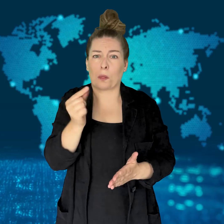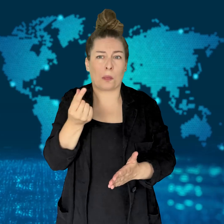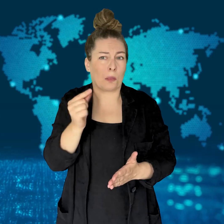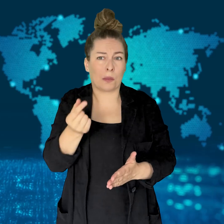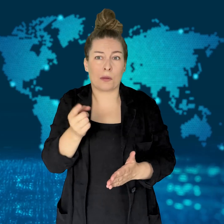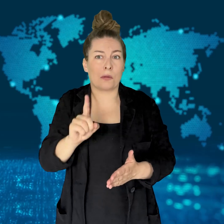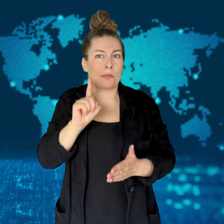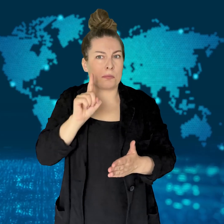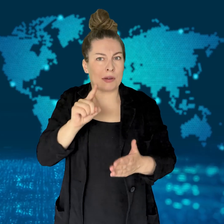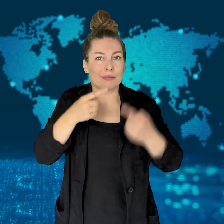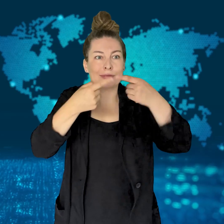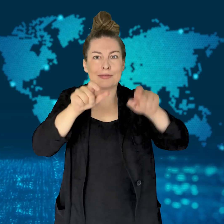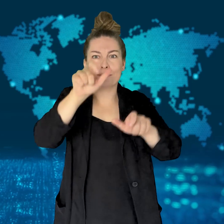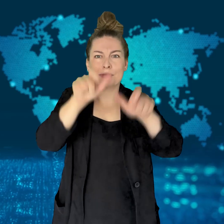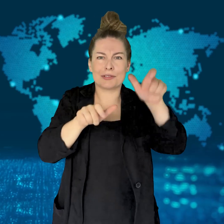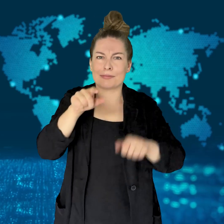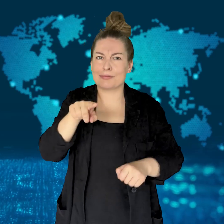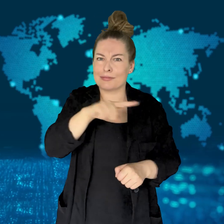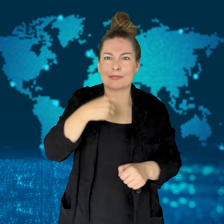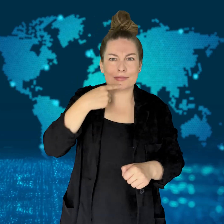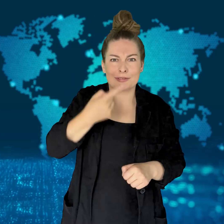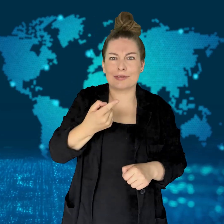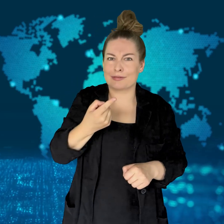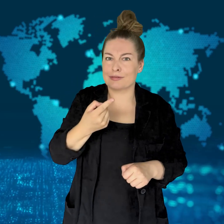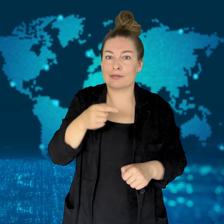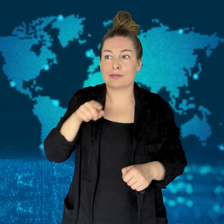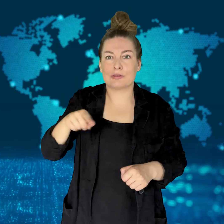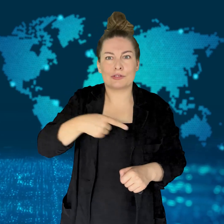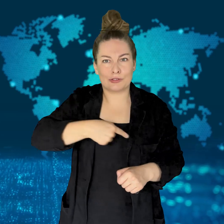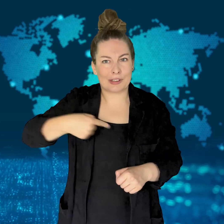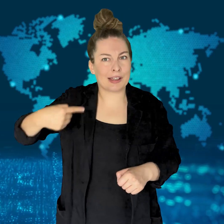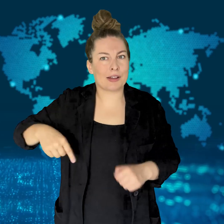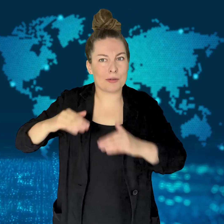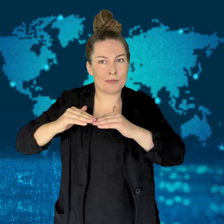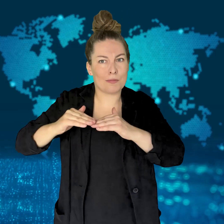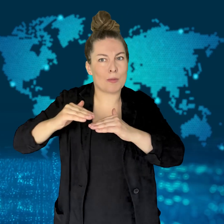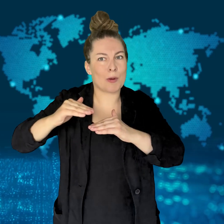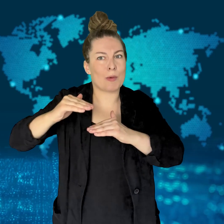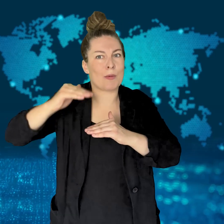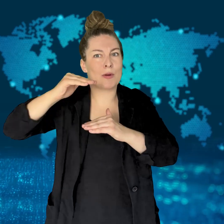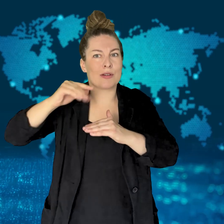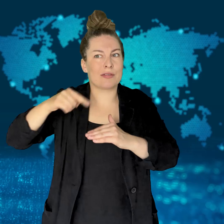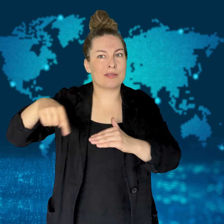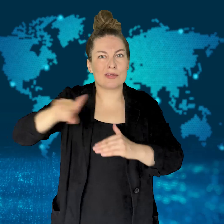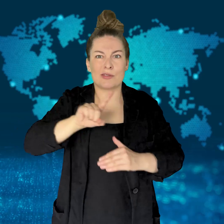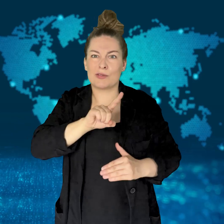The Ministry said that the incident appeared to be an isolated attack,